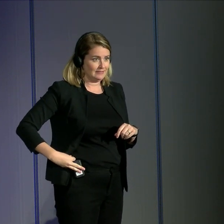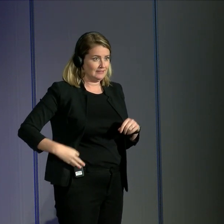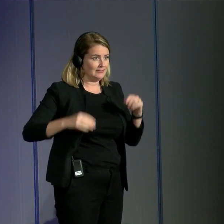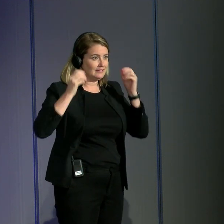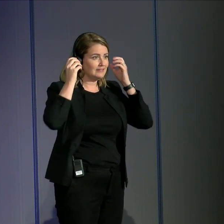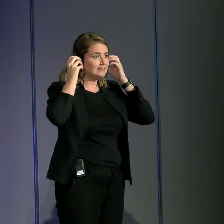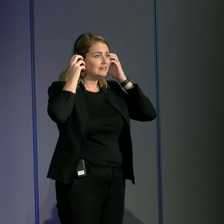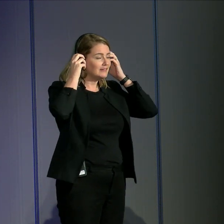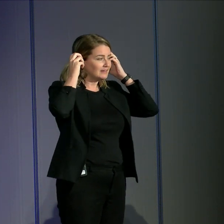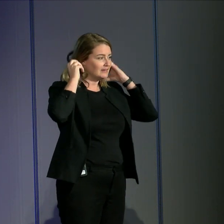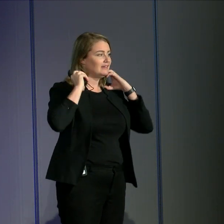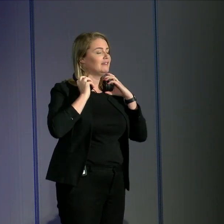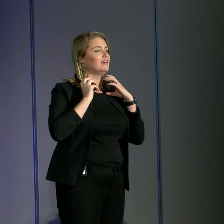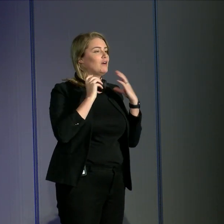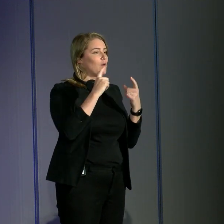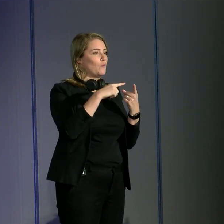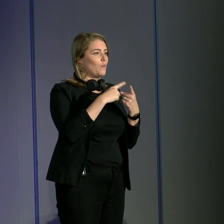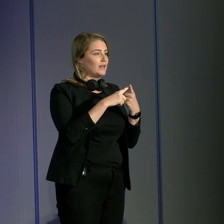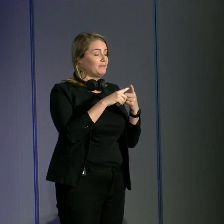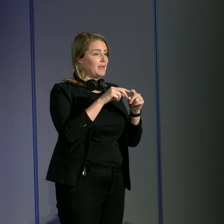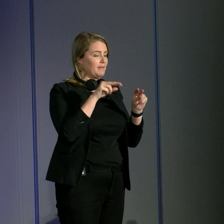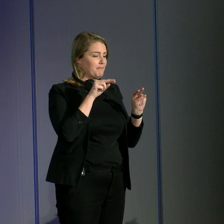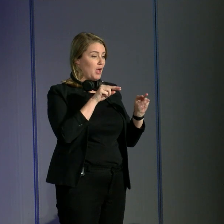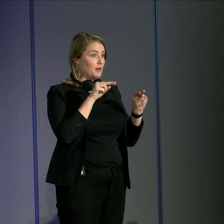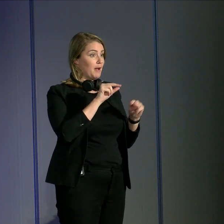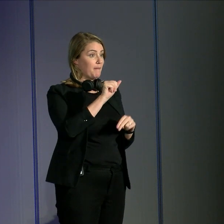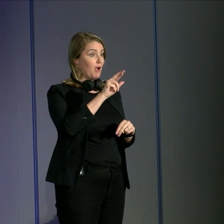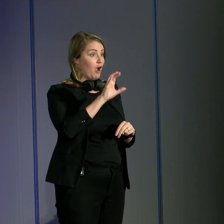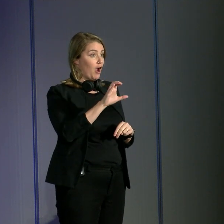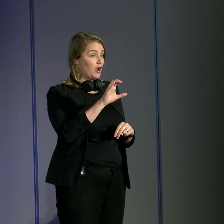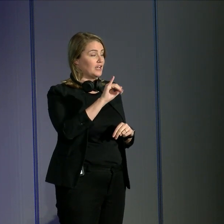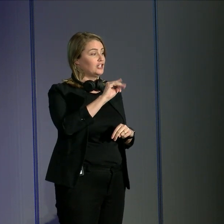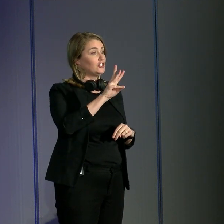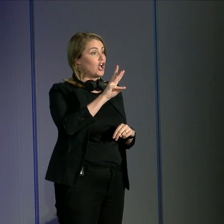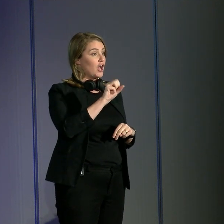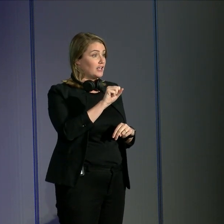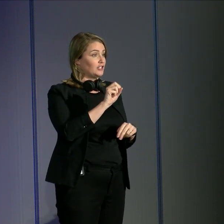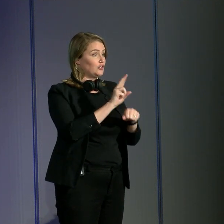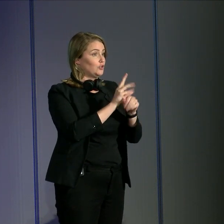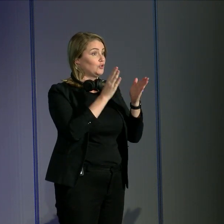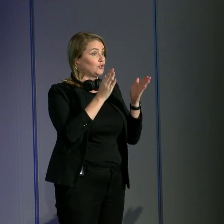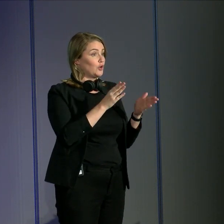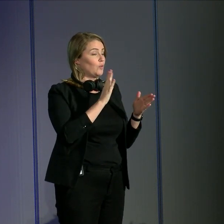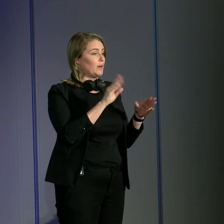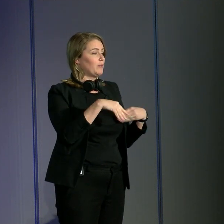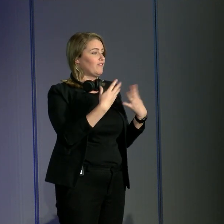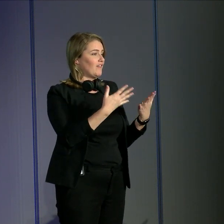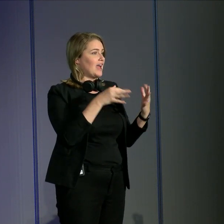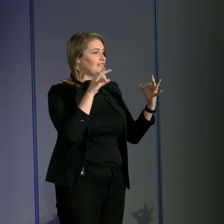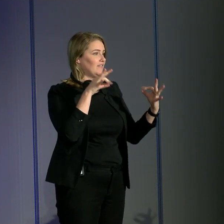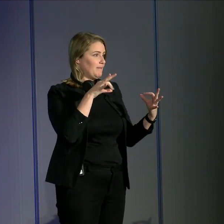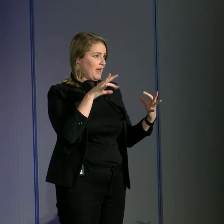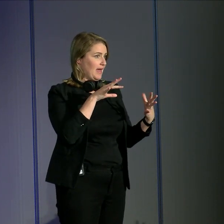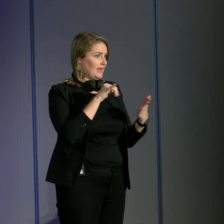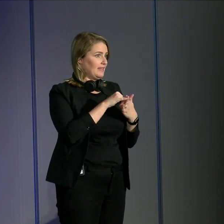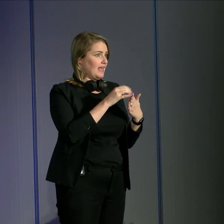by ART, JAWS users will have the action to provide feedback, which then goes directly